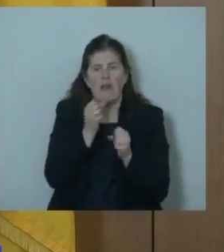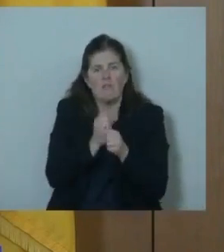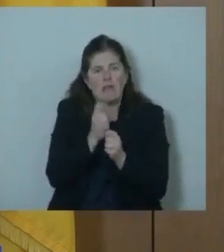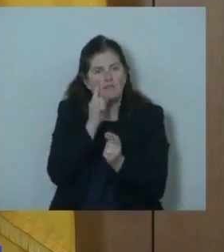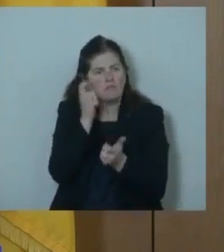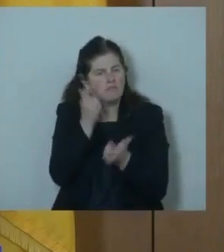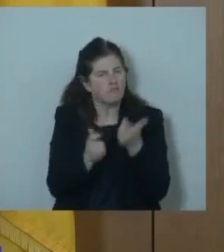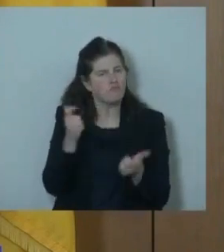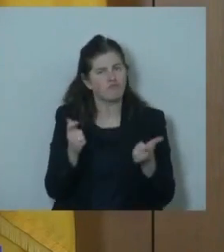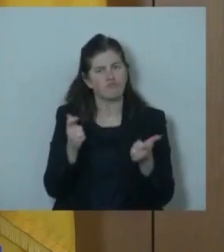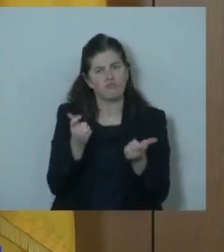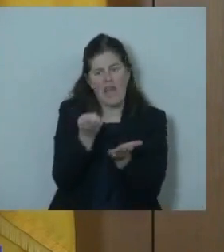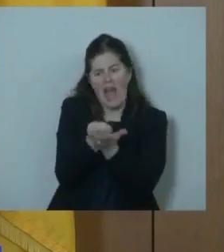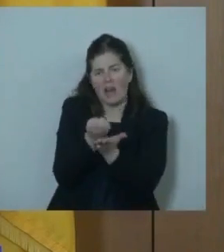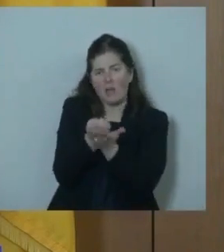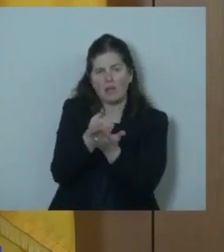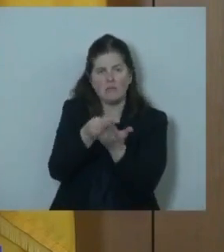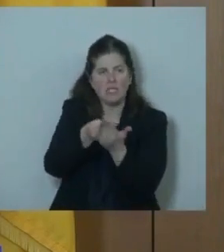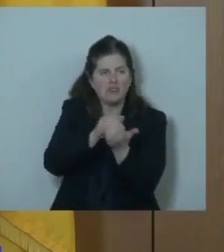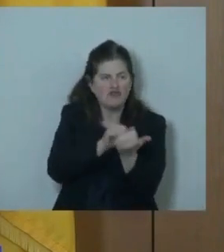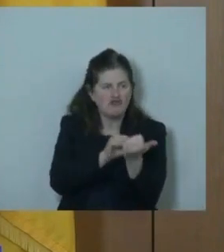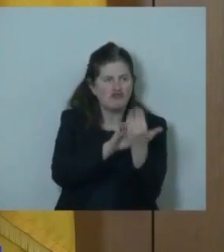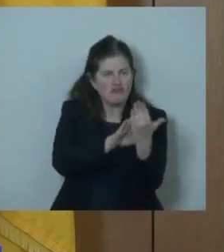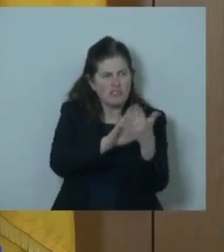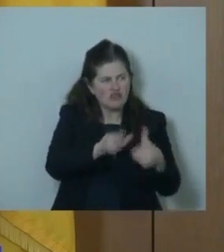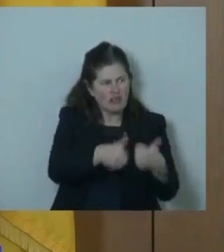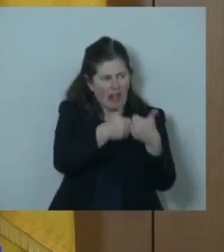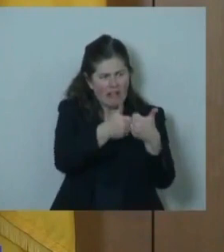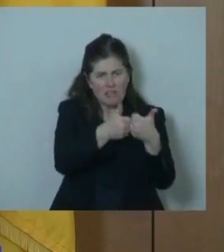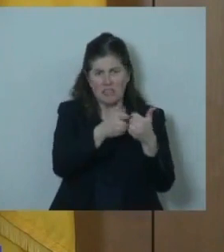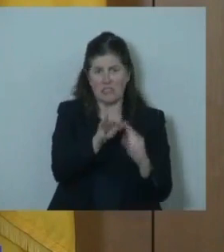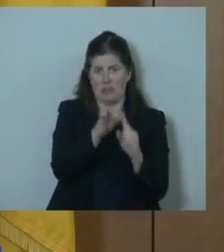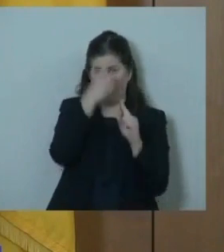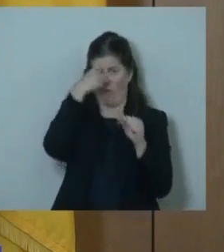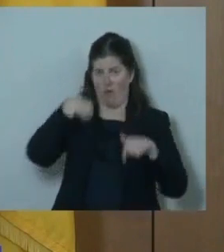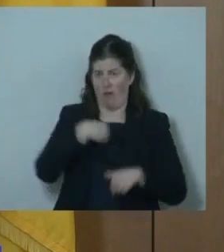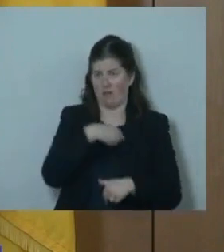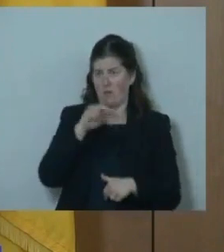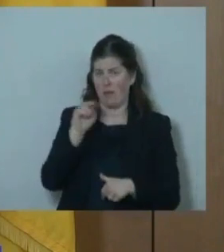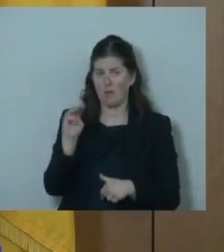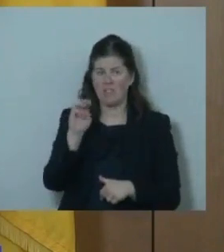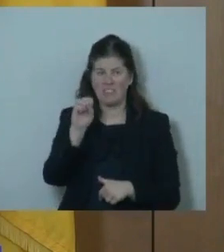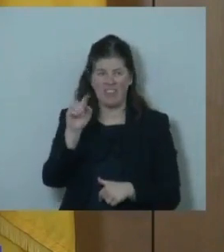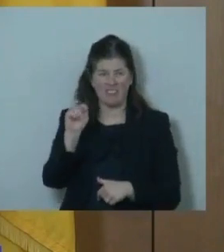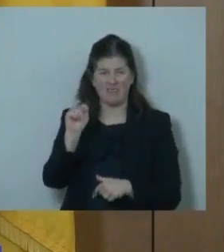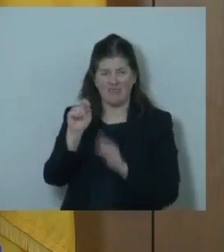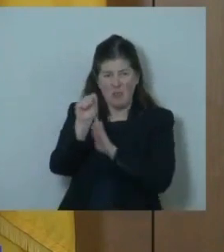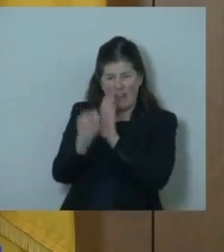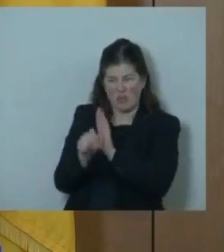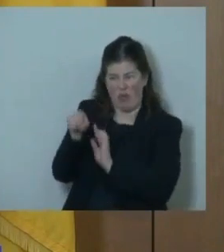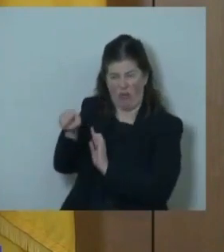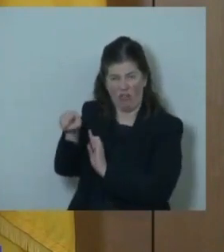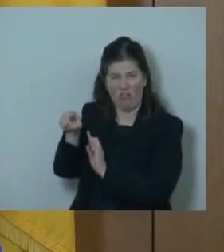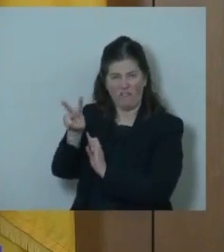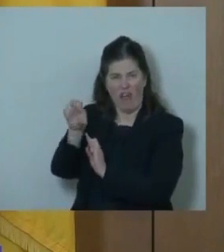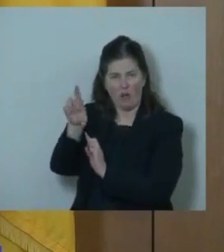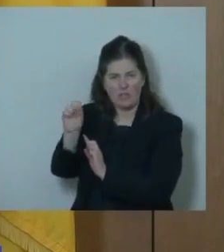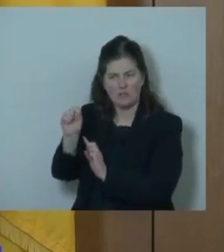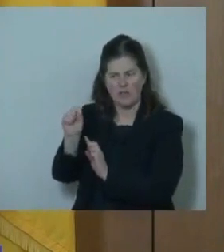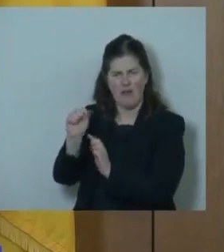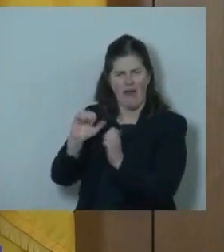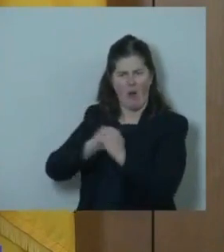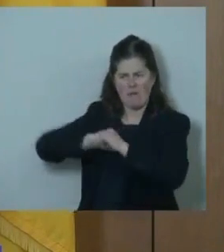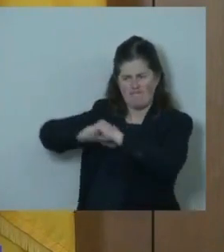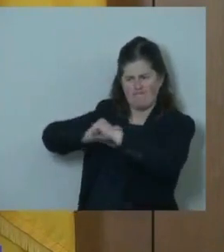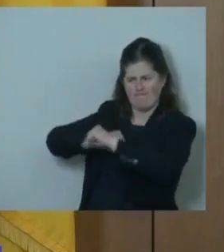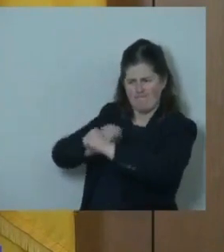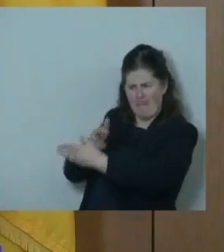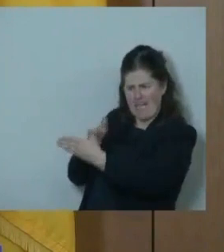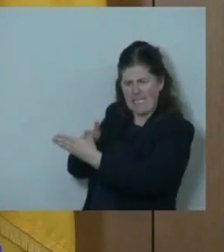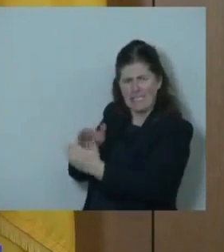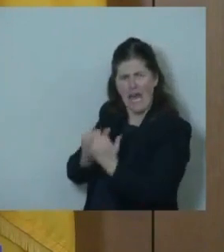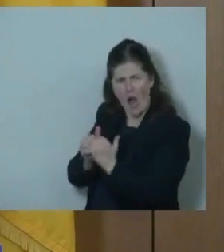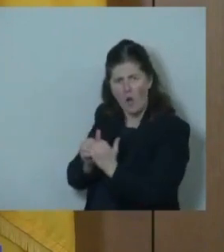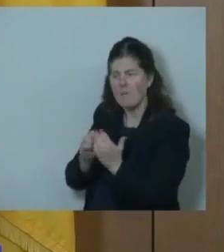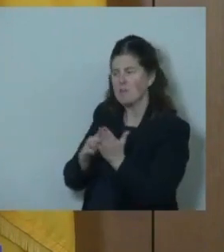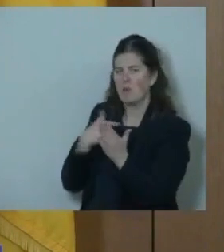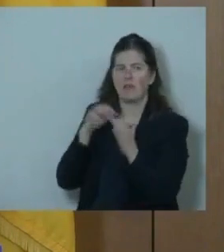IT IS A VIRUS THAT HAS CAUSED A GLOBAL ECONOMIC NEAR COLLAPSE AND CREATED SIGNIFICANT ECONOMIC CHALLENGES FOR STATES LIKE NEW MEXICO.